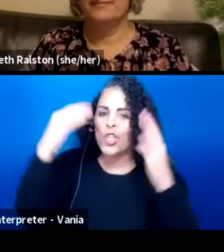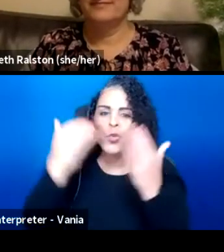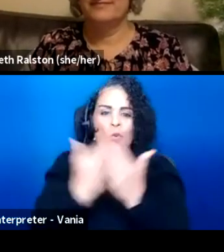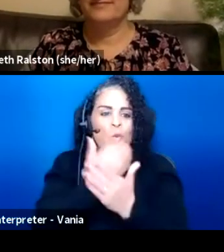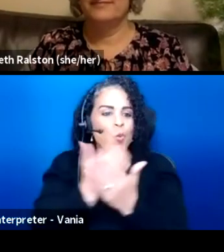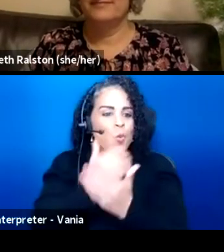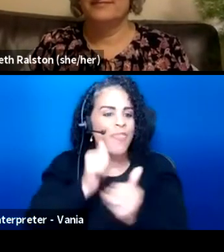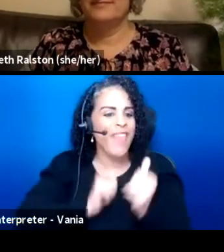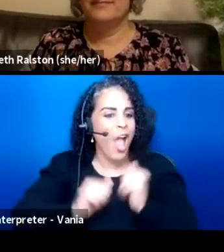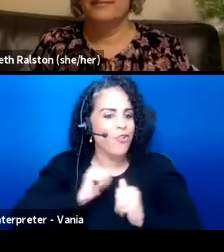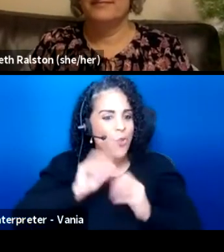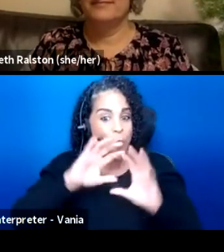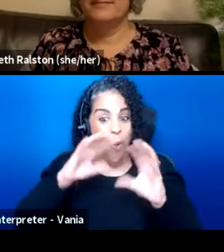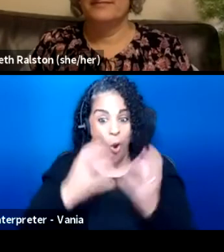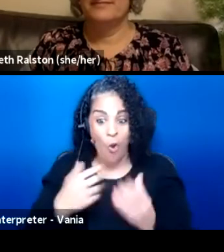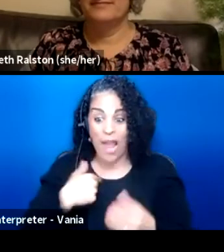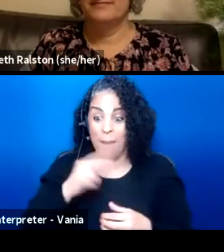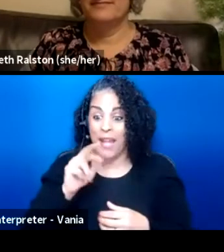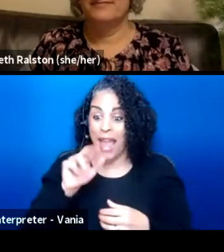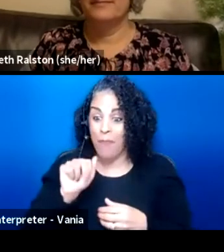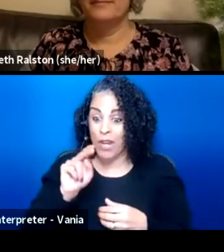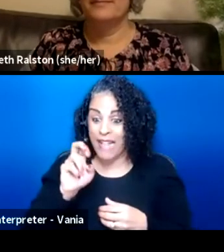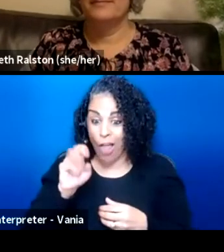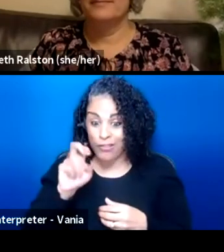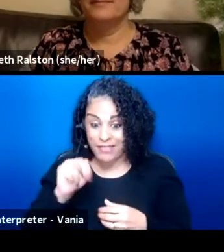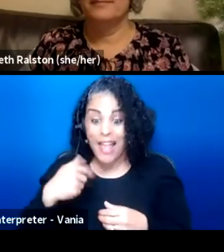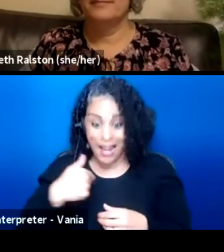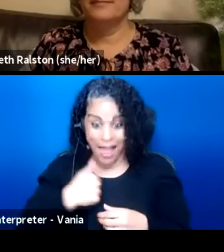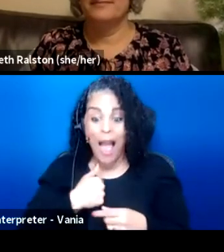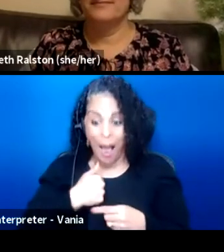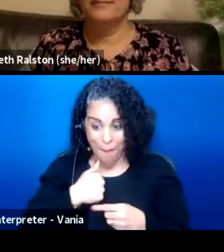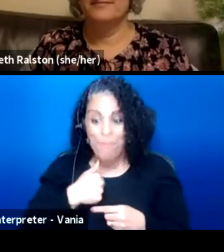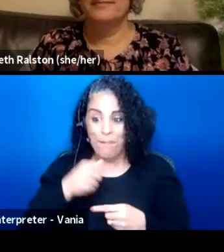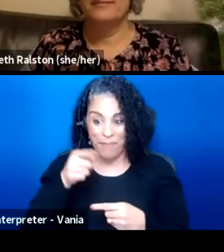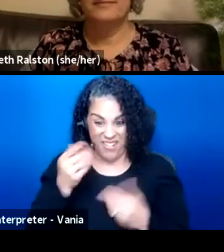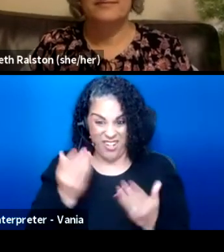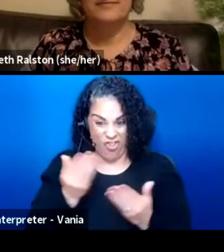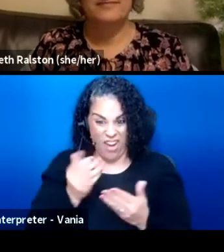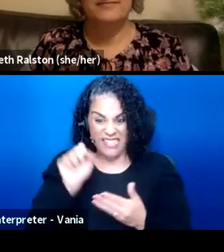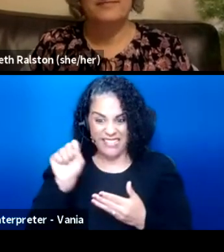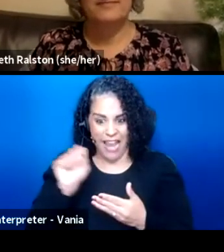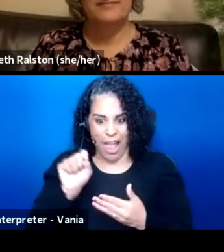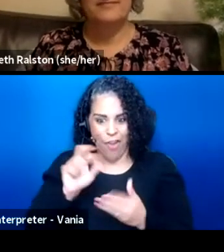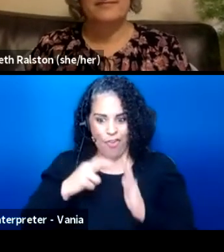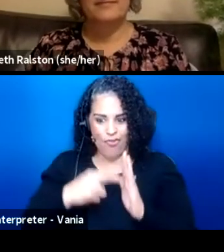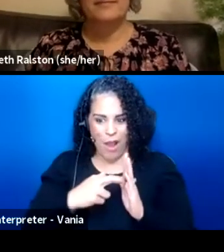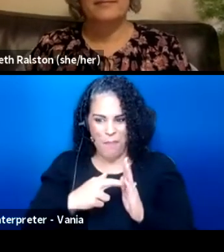My name is Nebra Nelson. I'm the Director of Arts Engagement at Seattle Rep. I'll give a physical description of myself